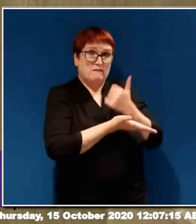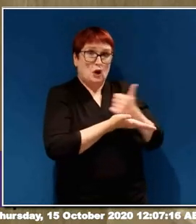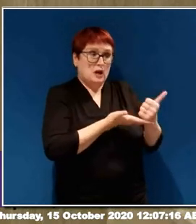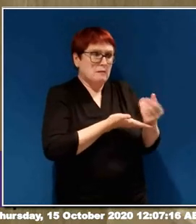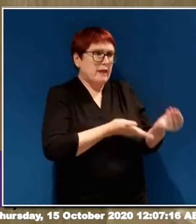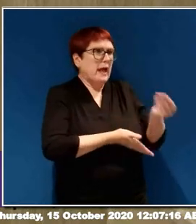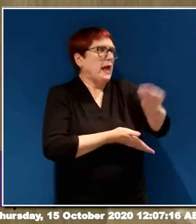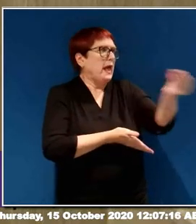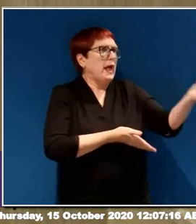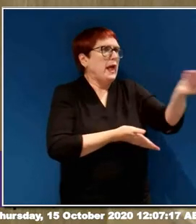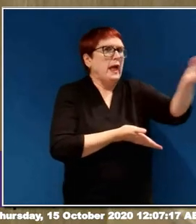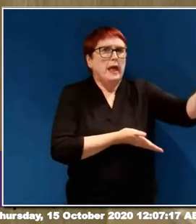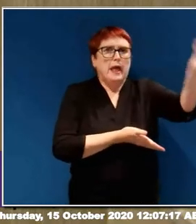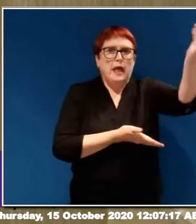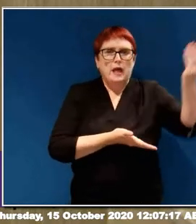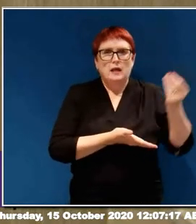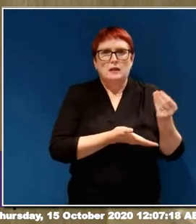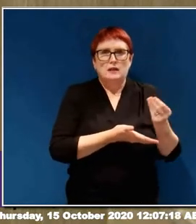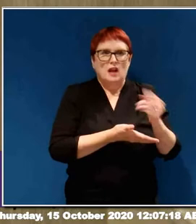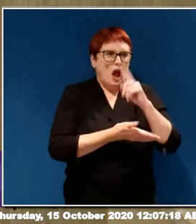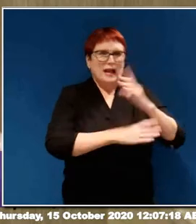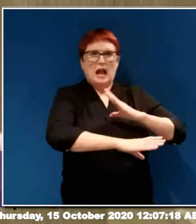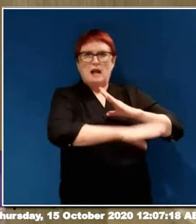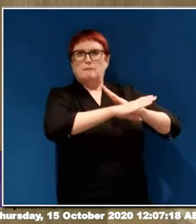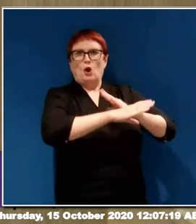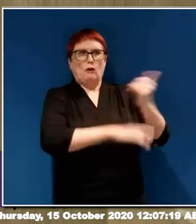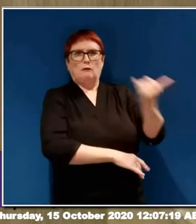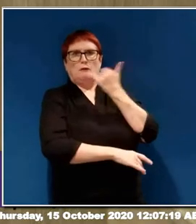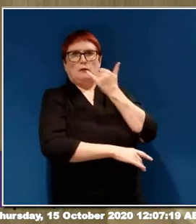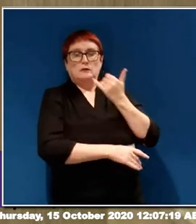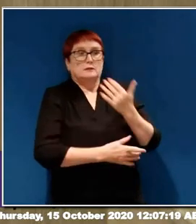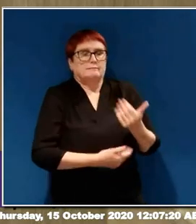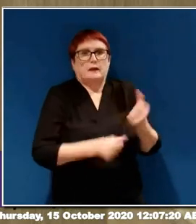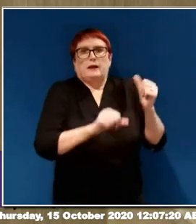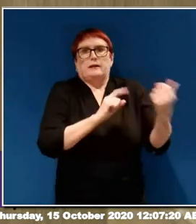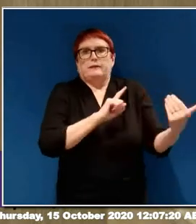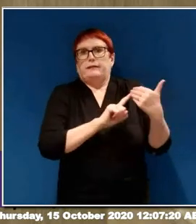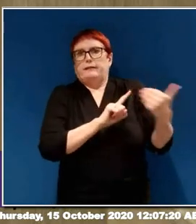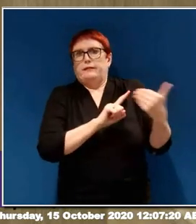could see the number and then they had you, so they would just ring directly.